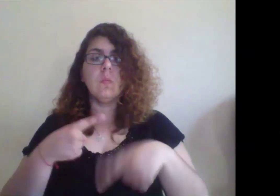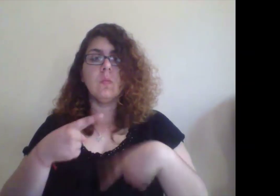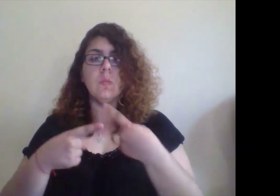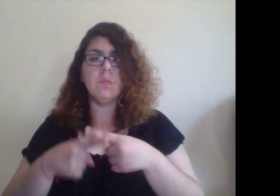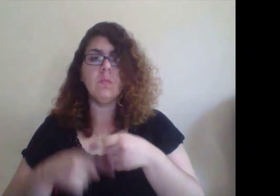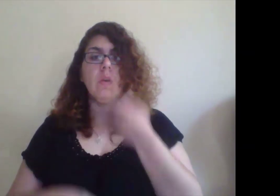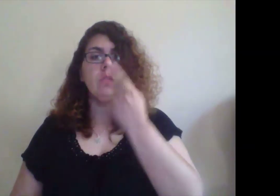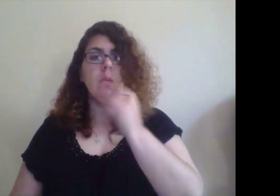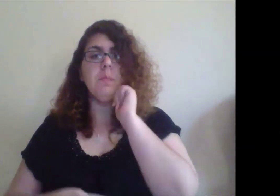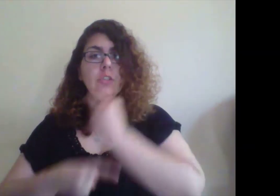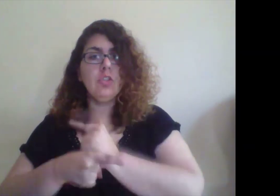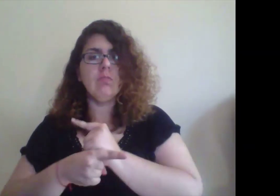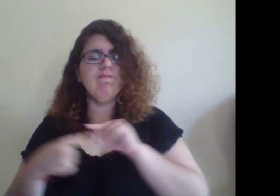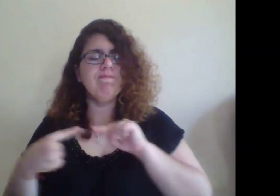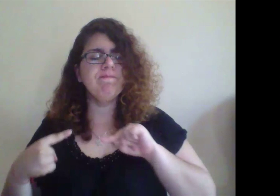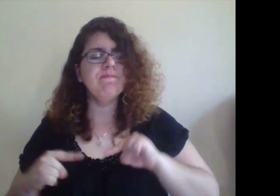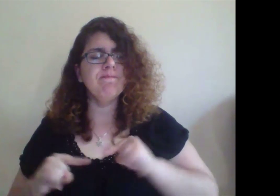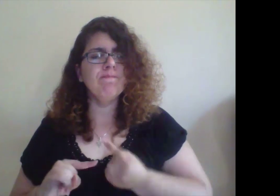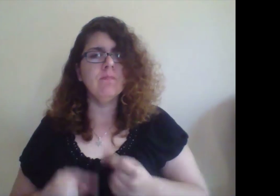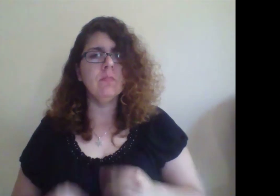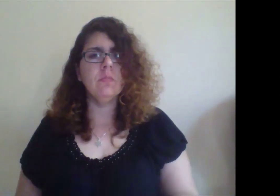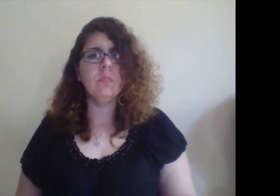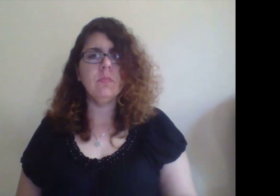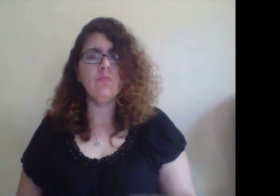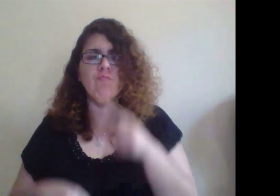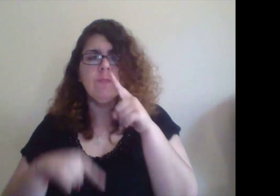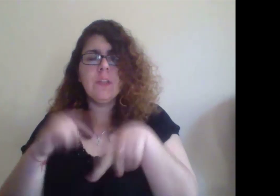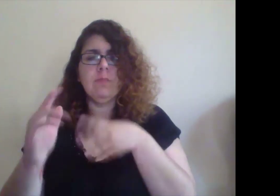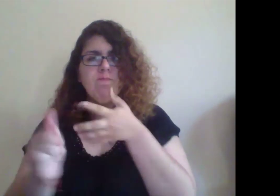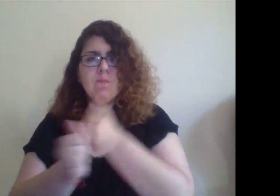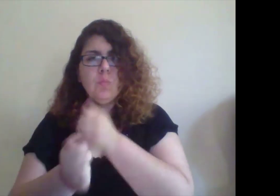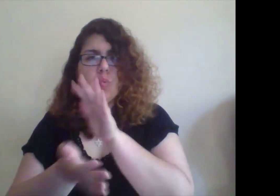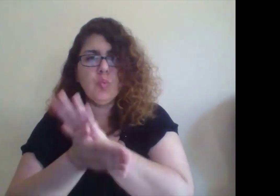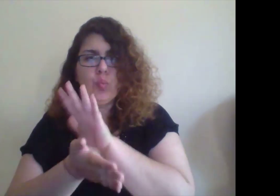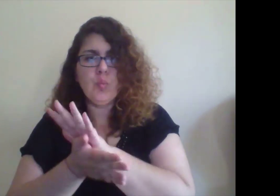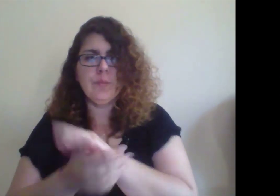Shaina Ghodsi: When I see my younger sister hurting, when she is unable to keep up in school,